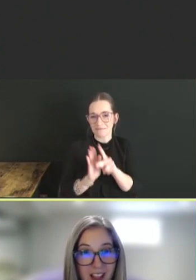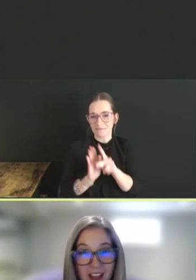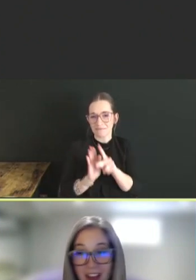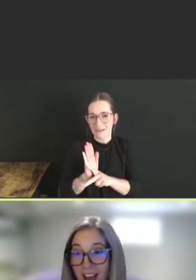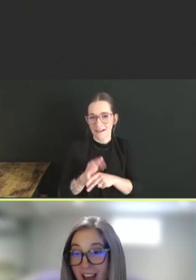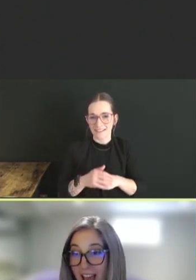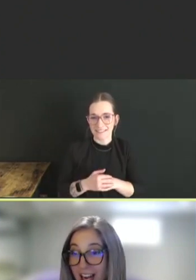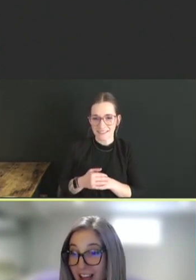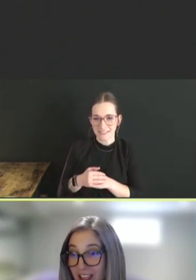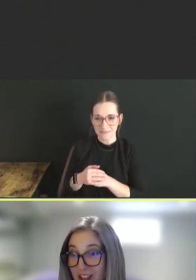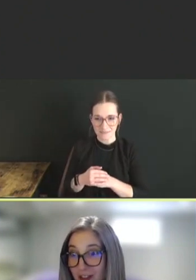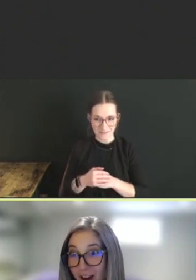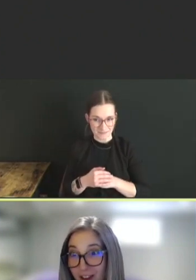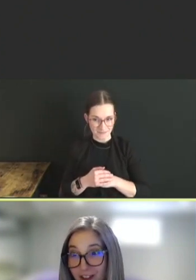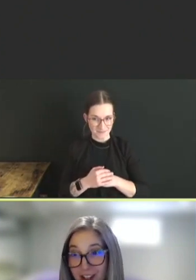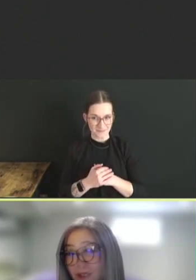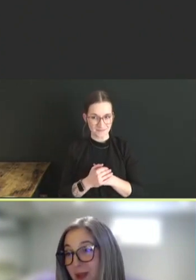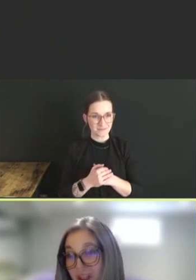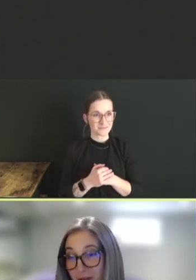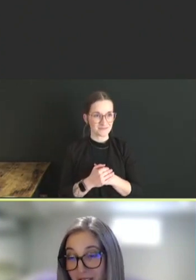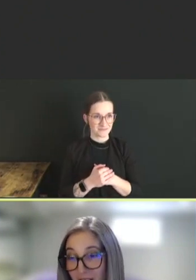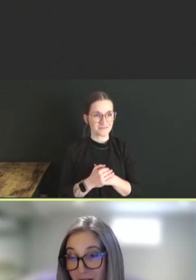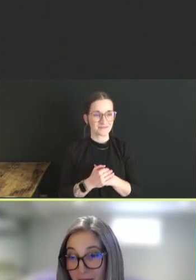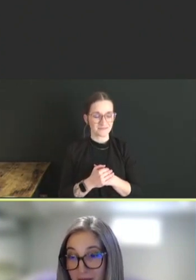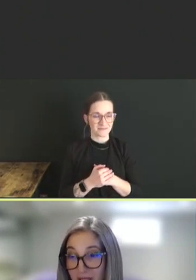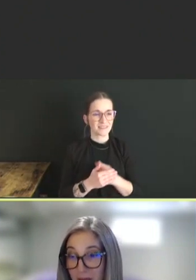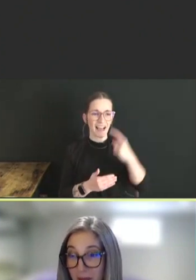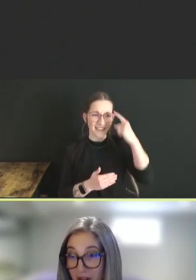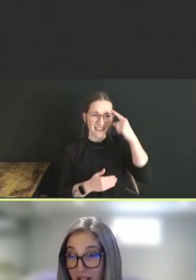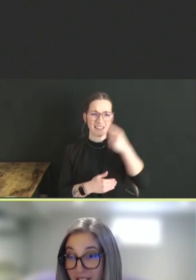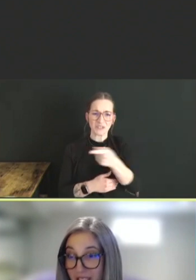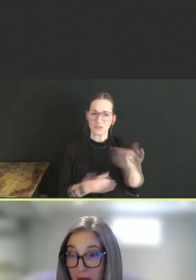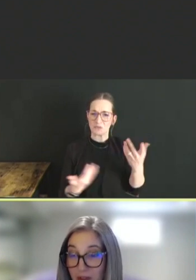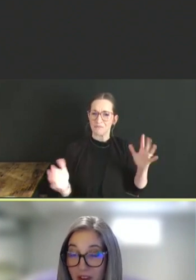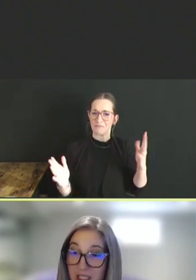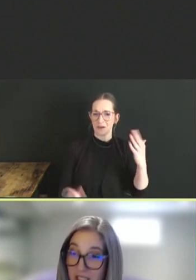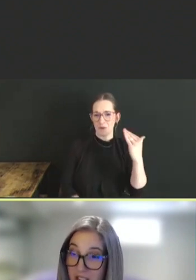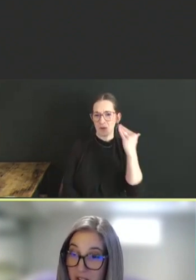And I think you're all very familiar with some of the barriers that we face in terms